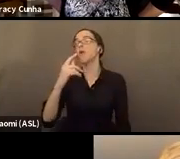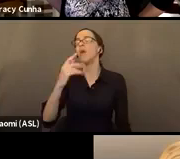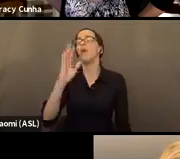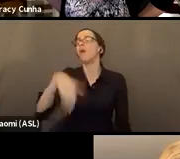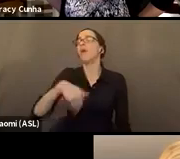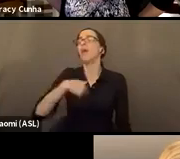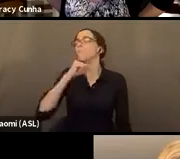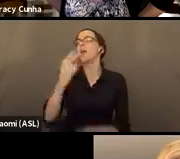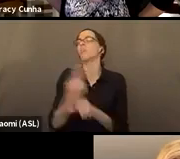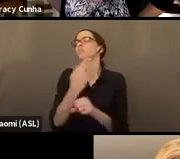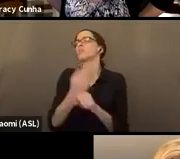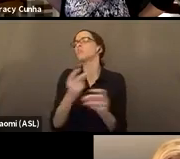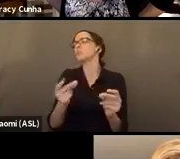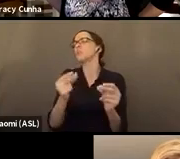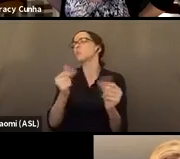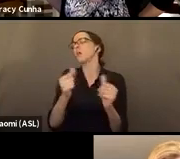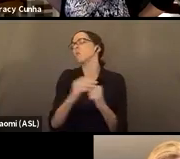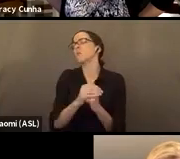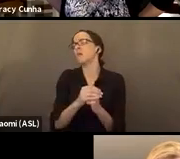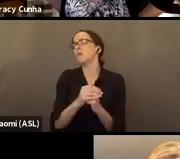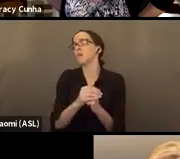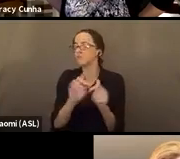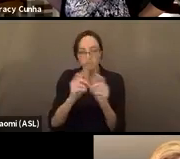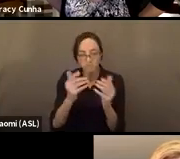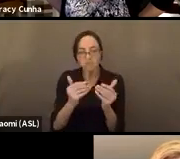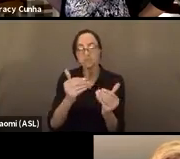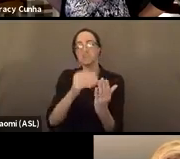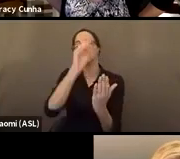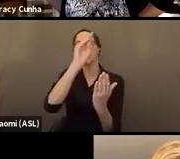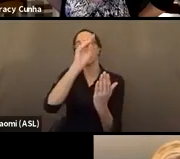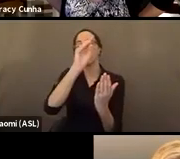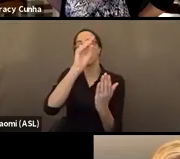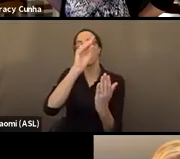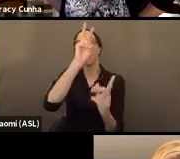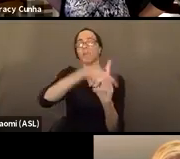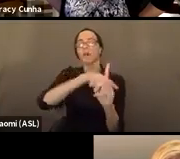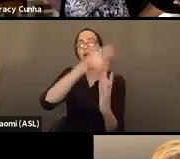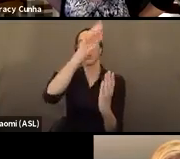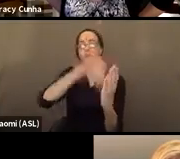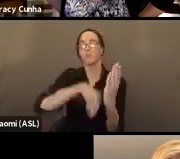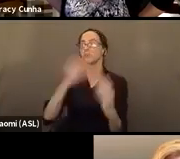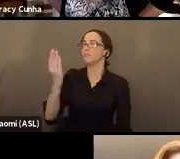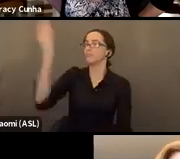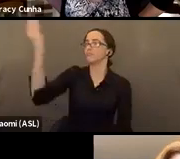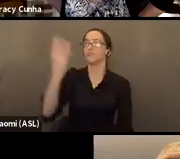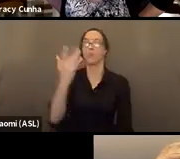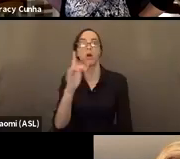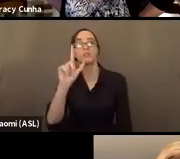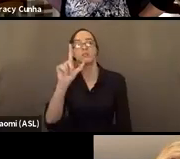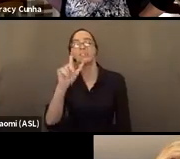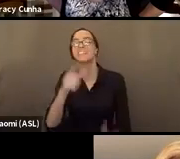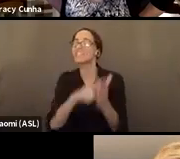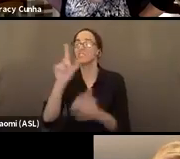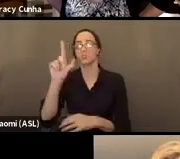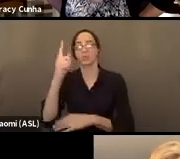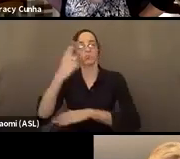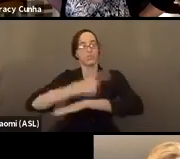that application put in because it takes 21 days to get approved and you're good for three years on